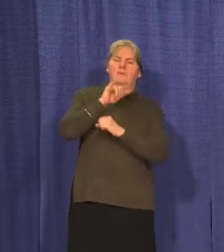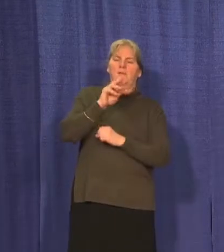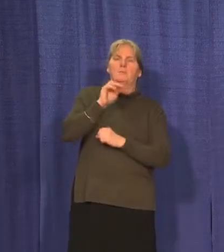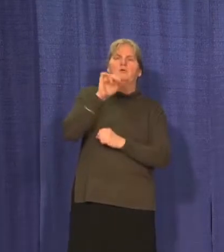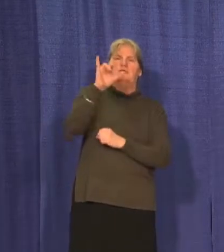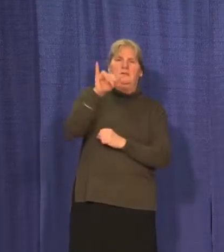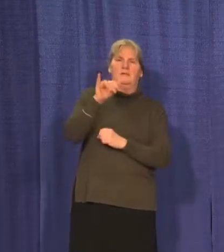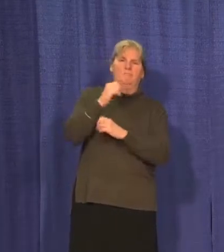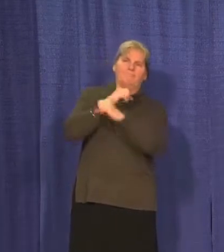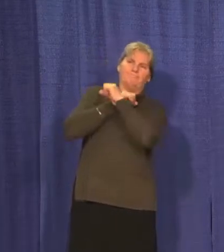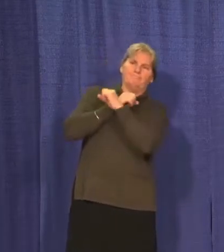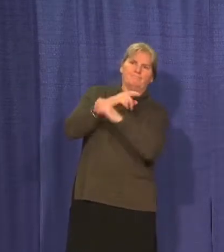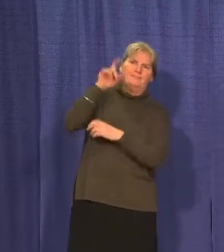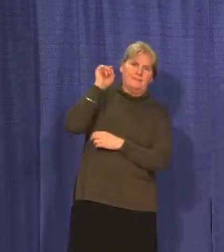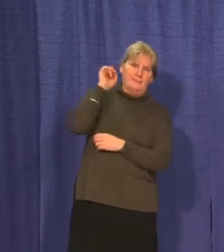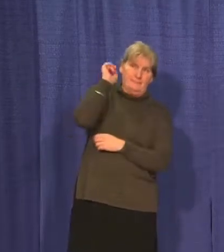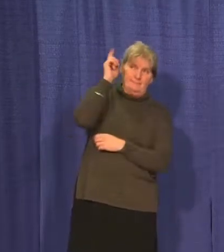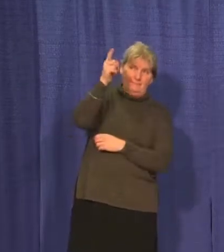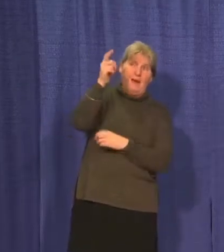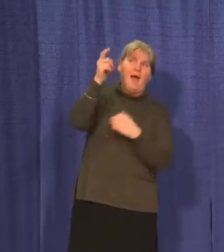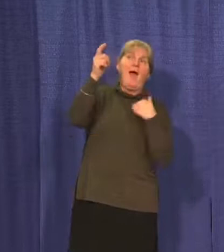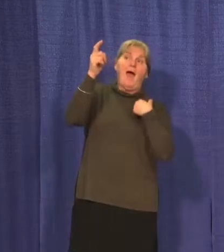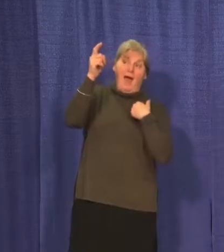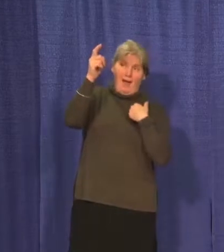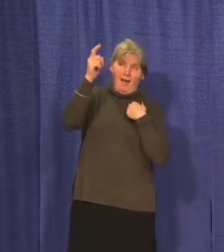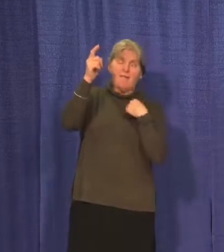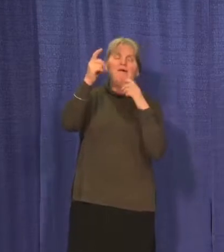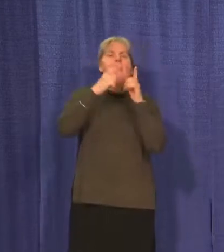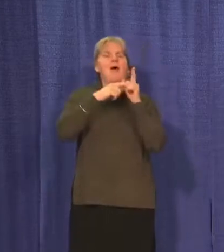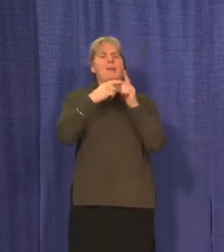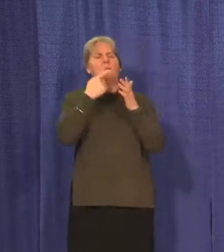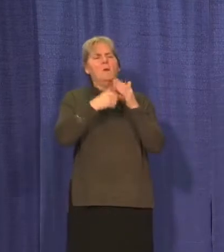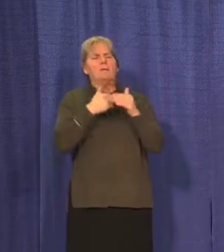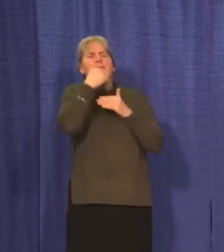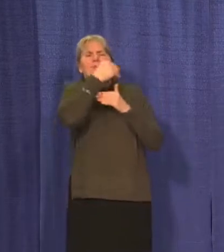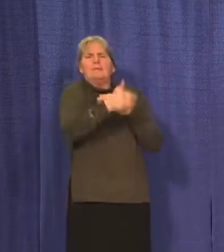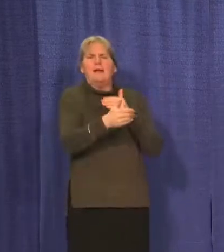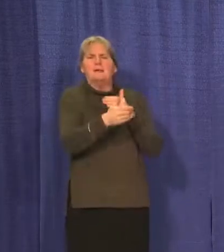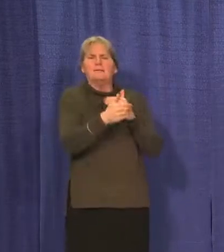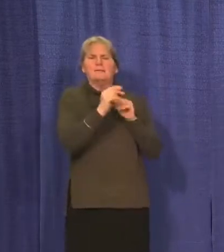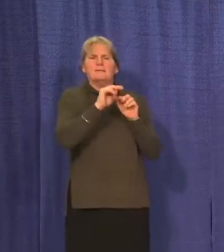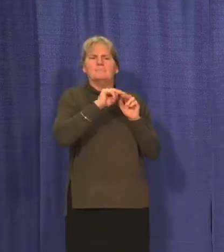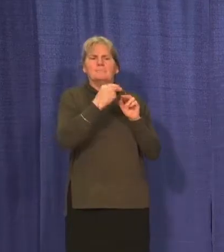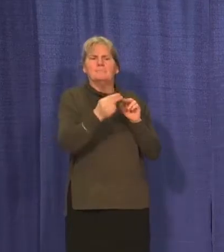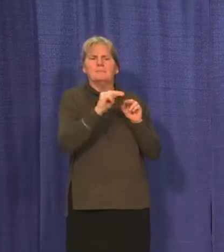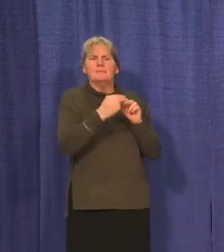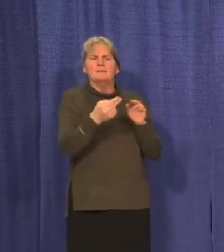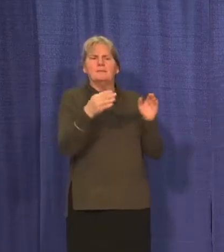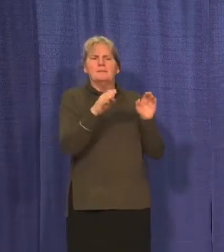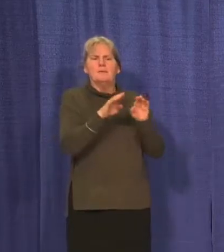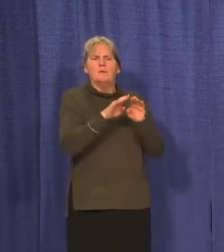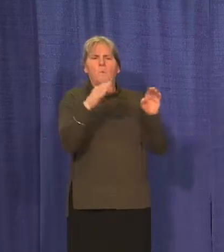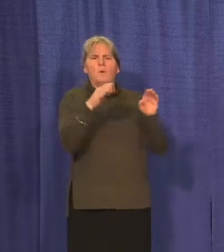accumulating evidence to then figure out the order and the way of unraveling those public